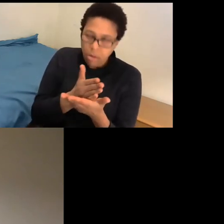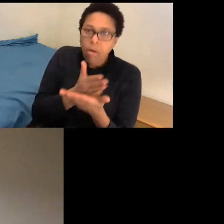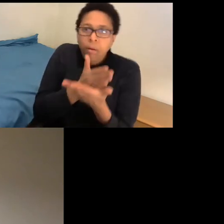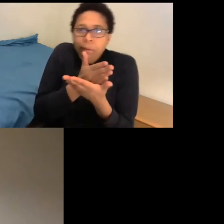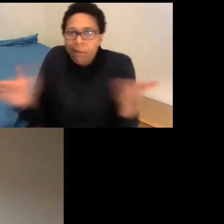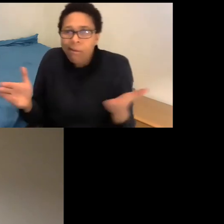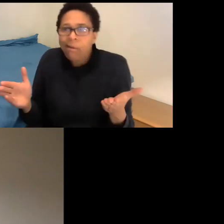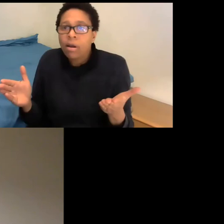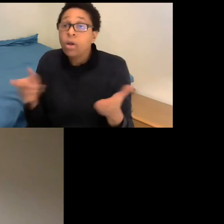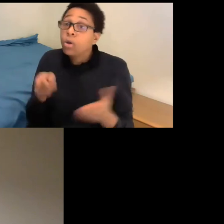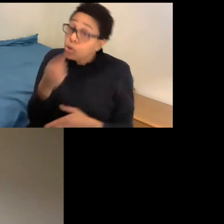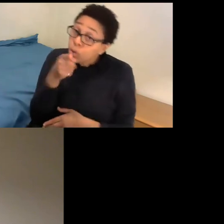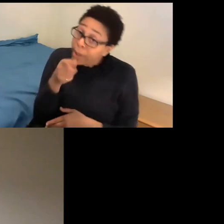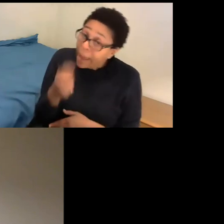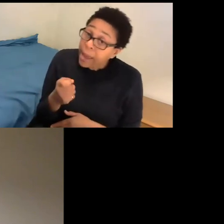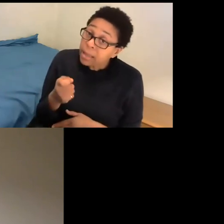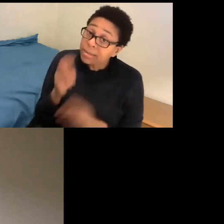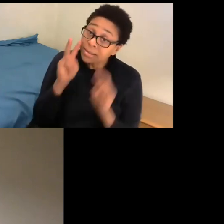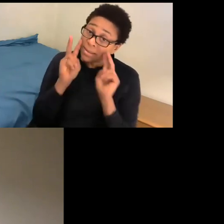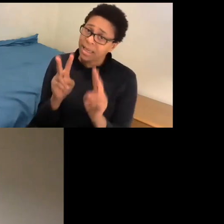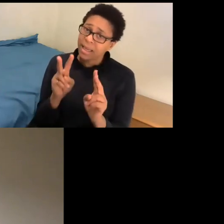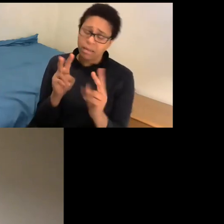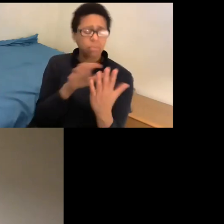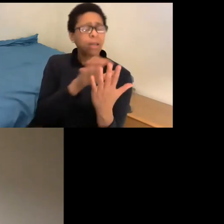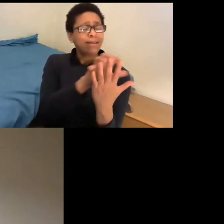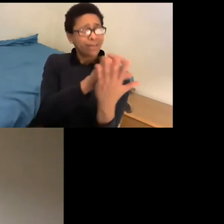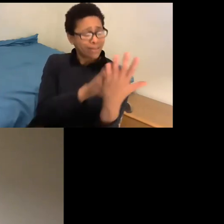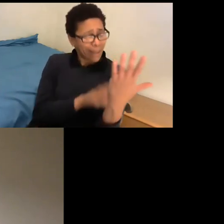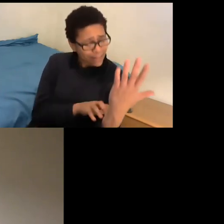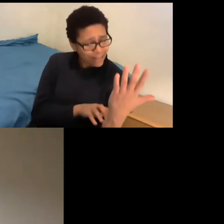egalitarian verses in the Quran, or stories or whatever, within